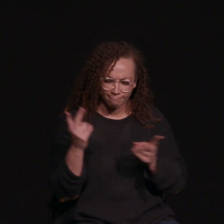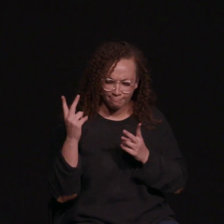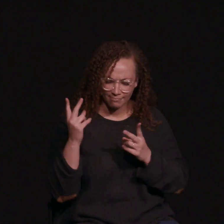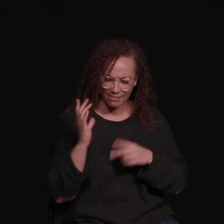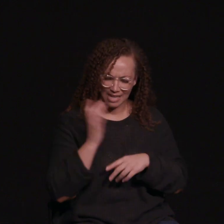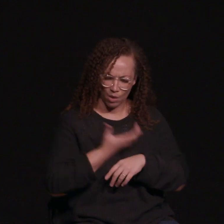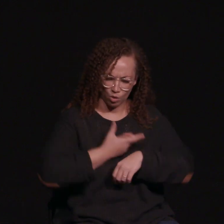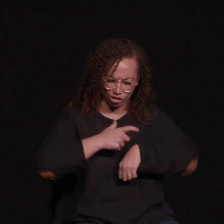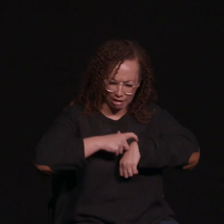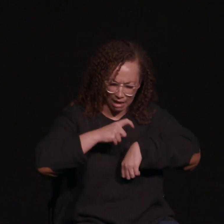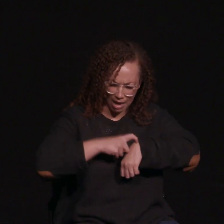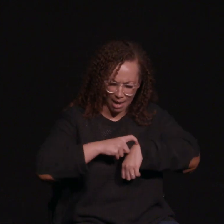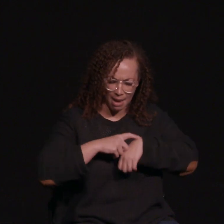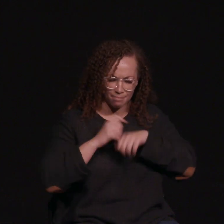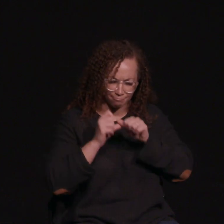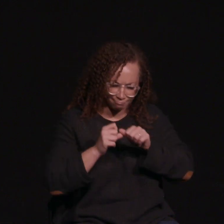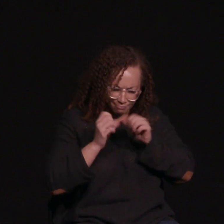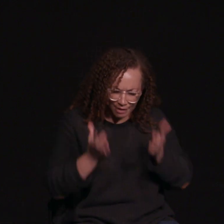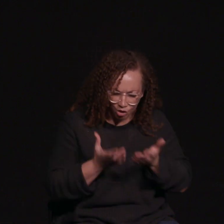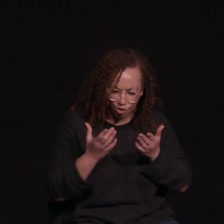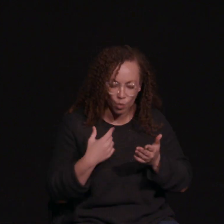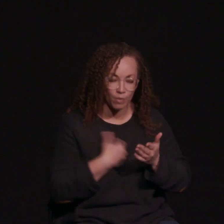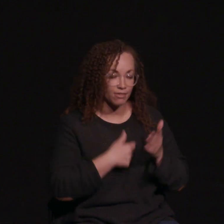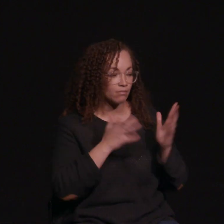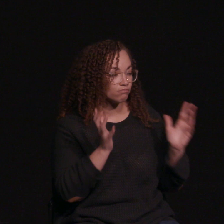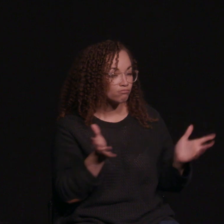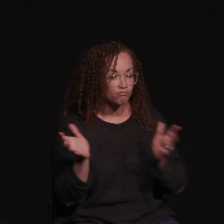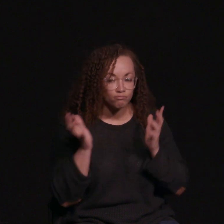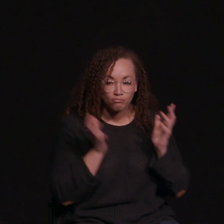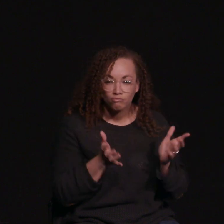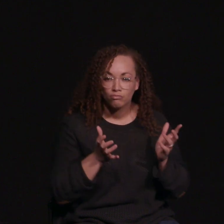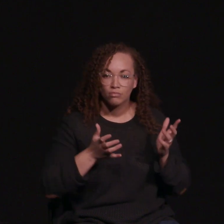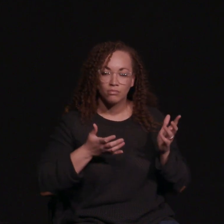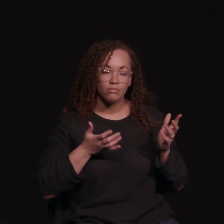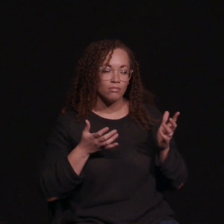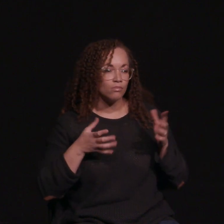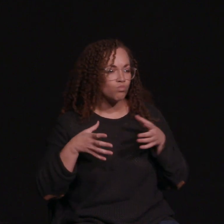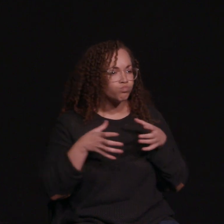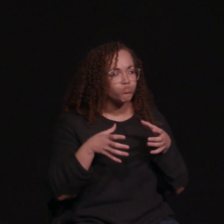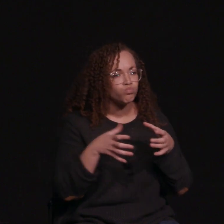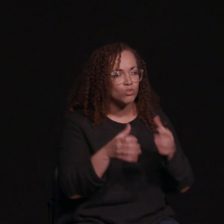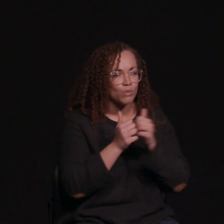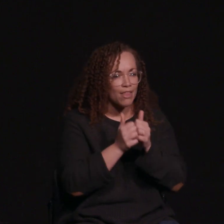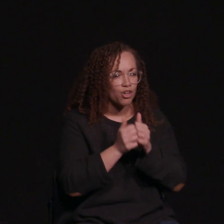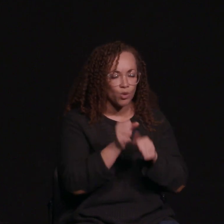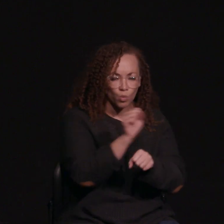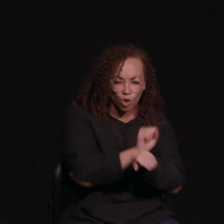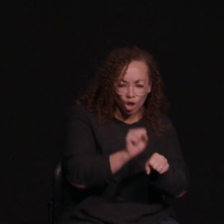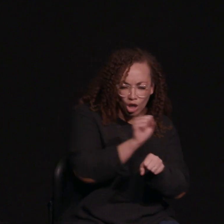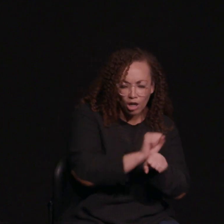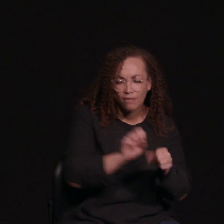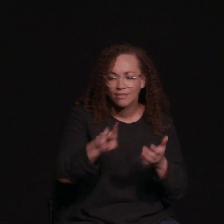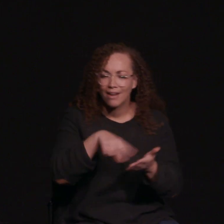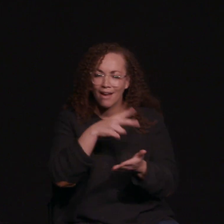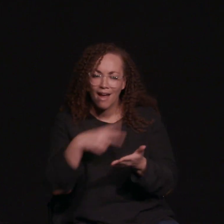We have talked and walked together. We have worked, we have danced, we have grieved.